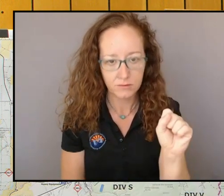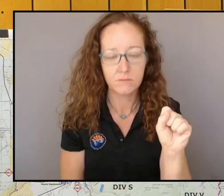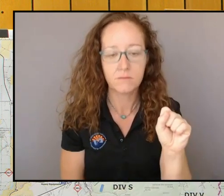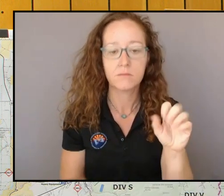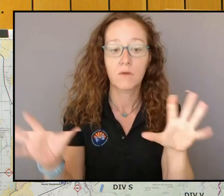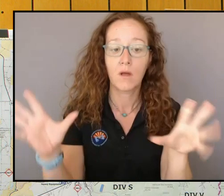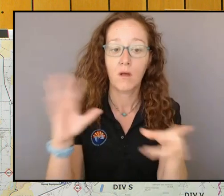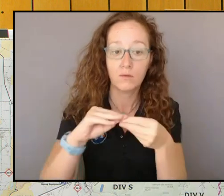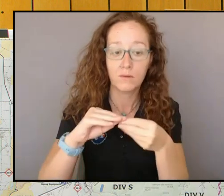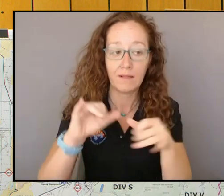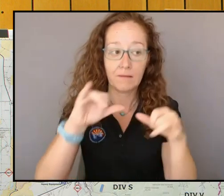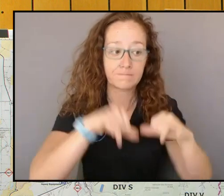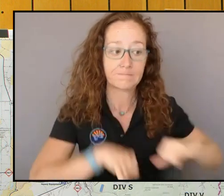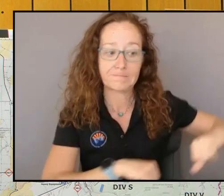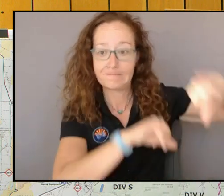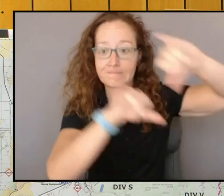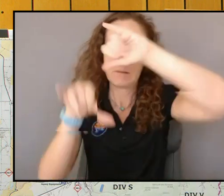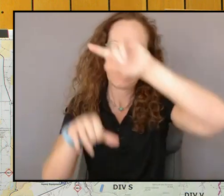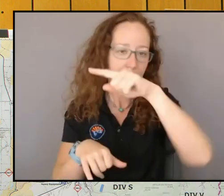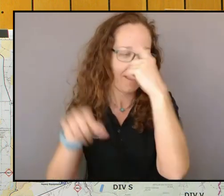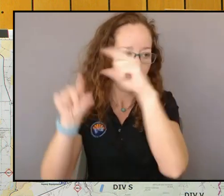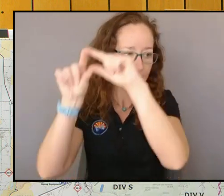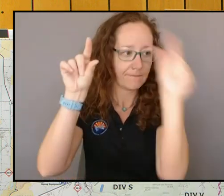there's 2,169 people assigned to the